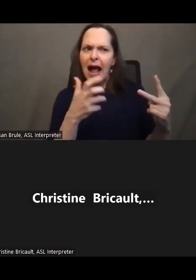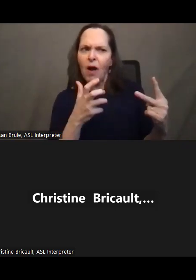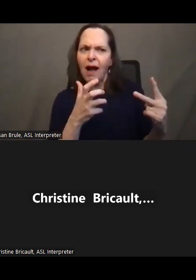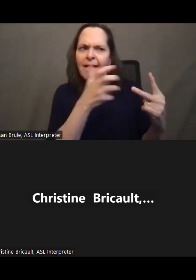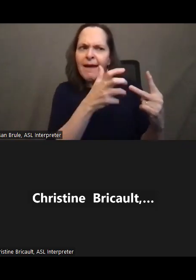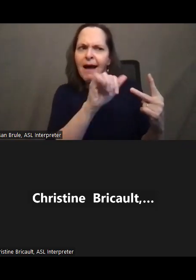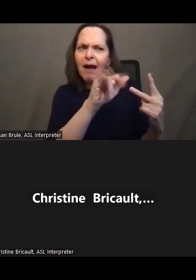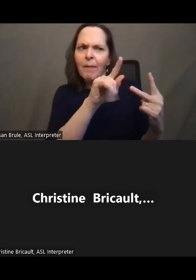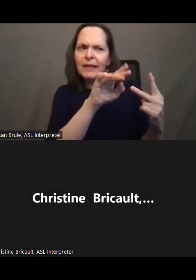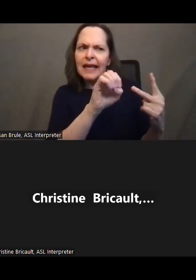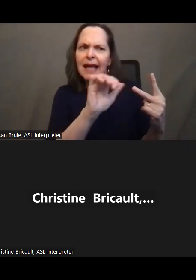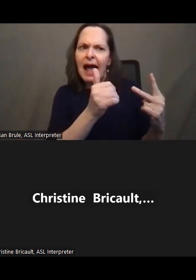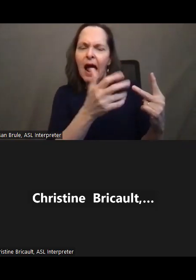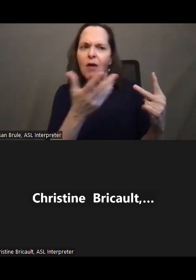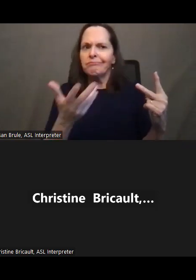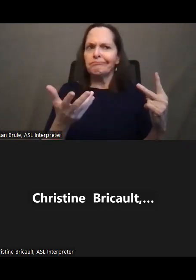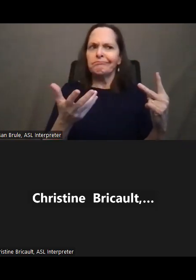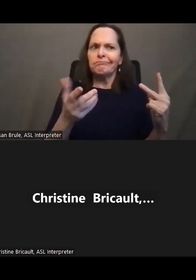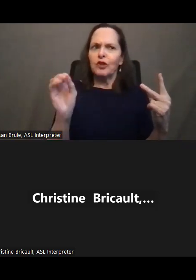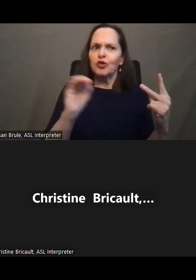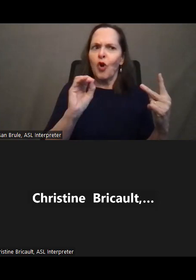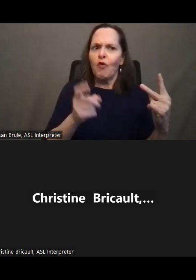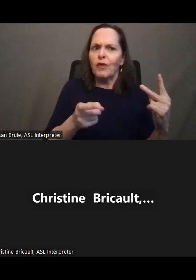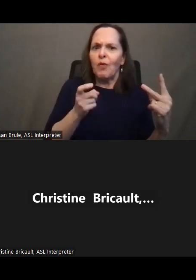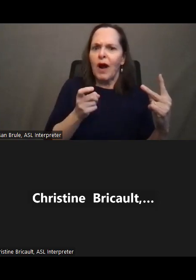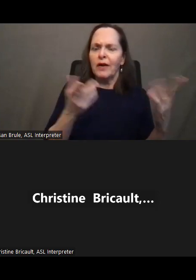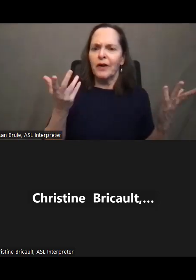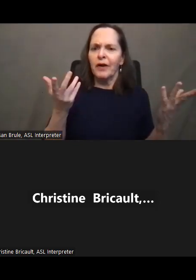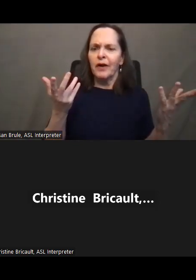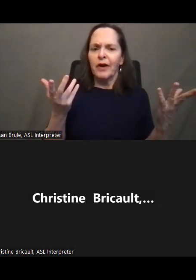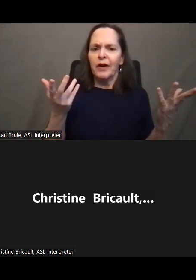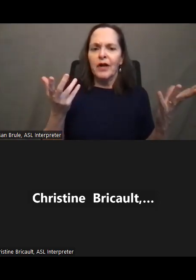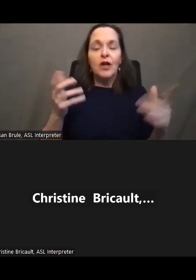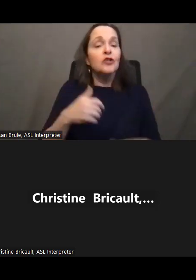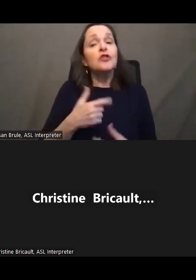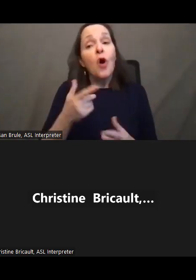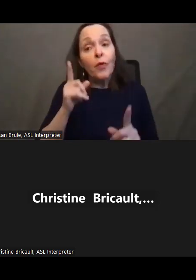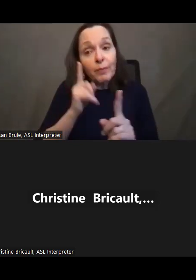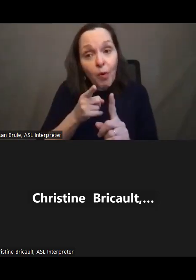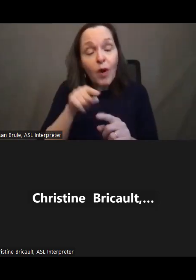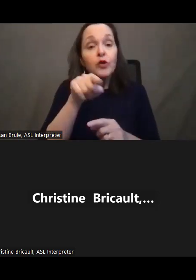You have to make sure that your programs aren't going to inadvertently discriminate against people in these two categories.